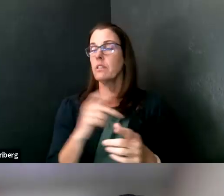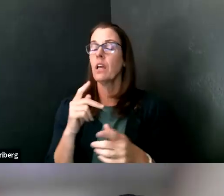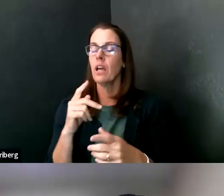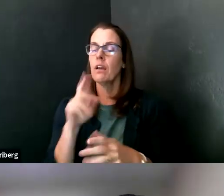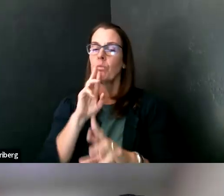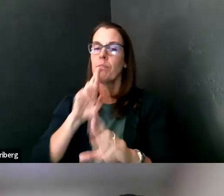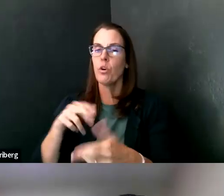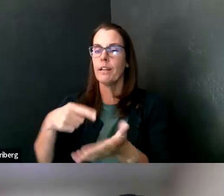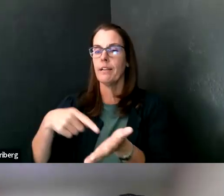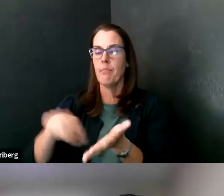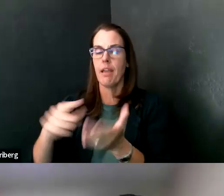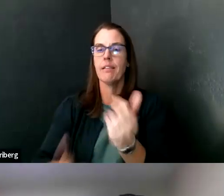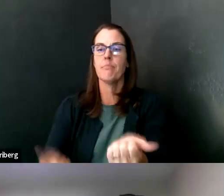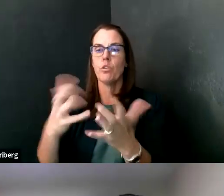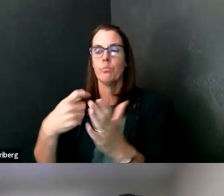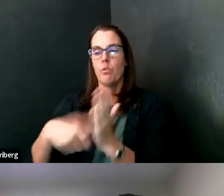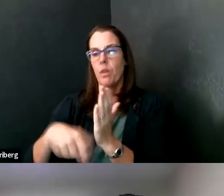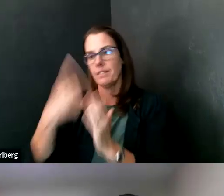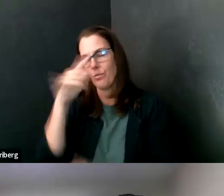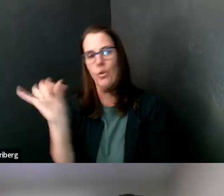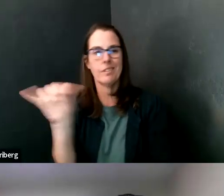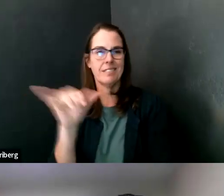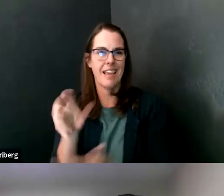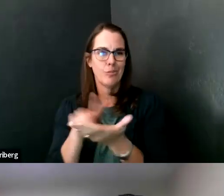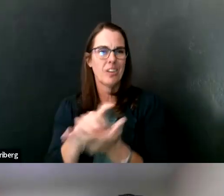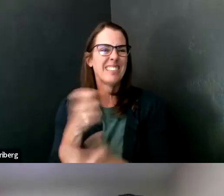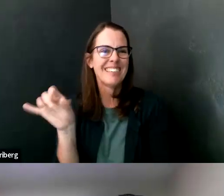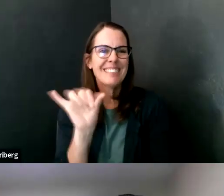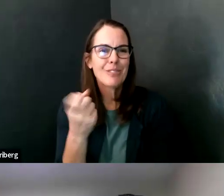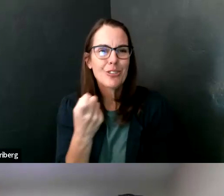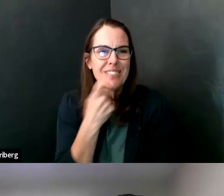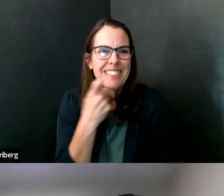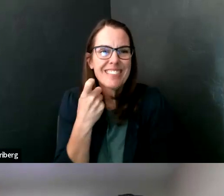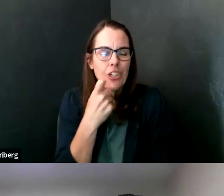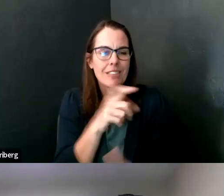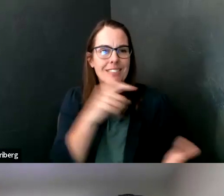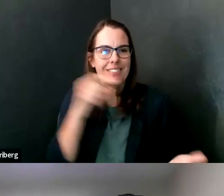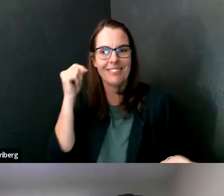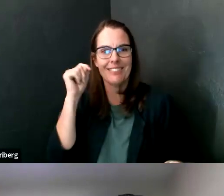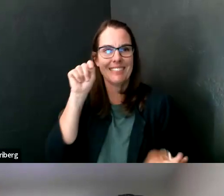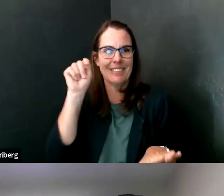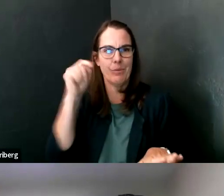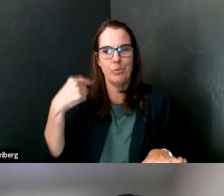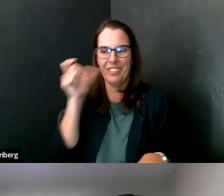the same drug over time. Similarly to the testify the testimony we just heard depending on insurance